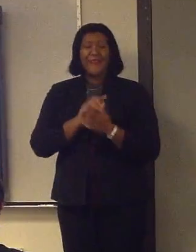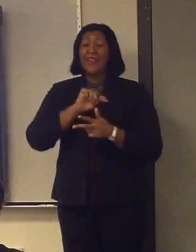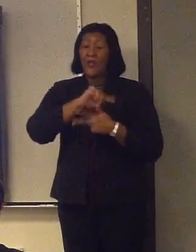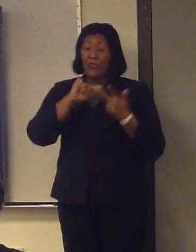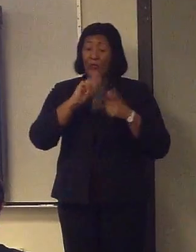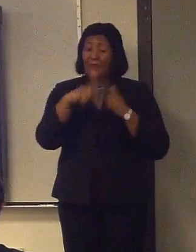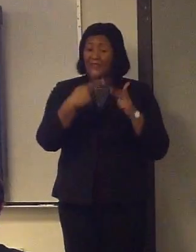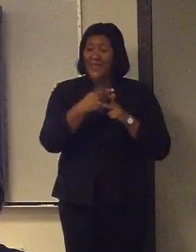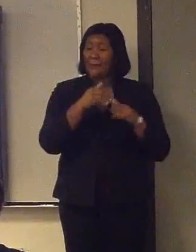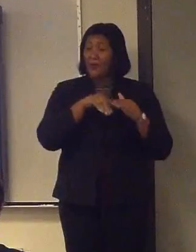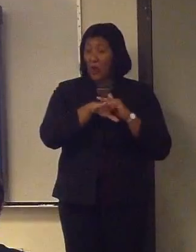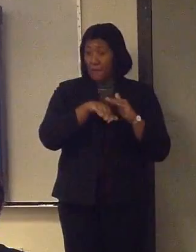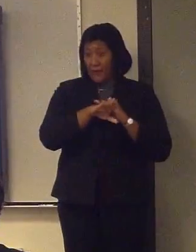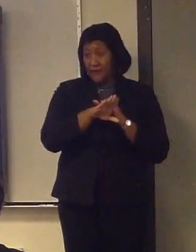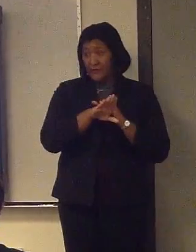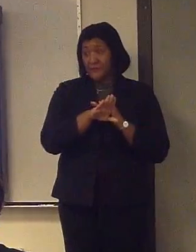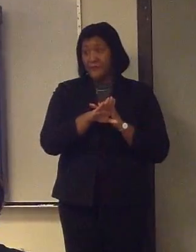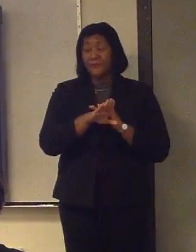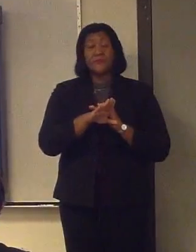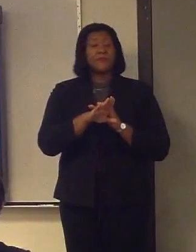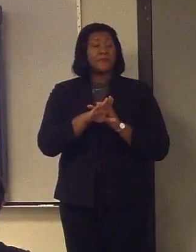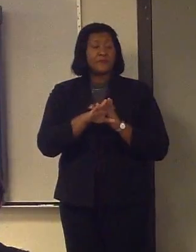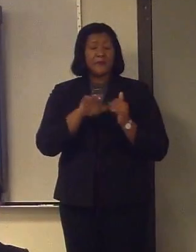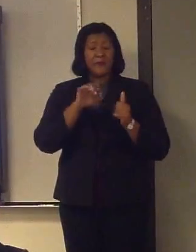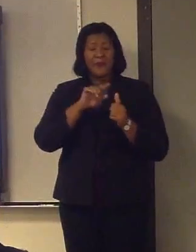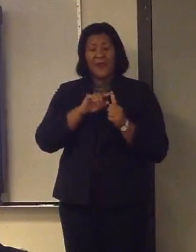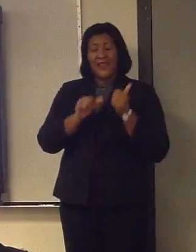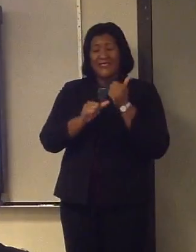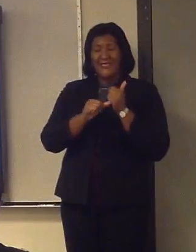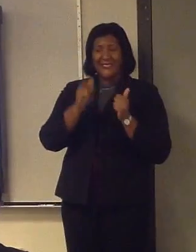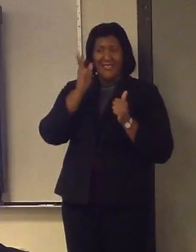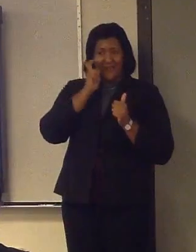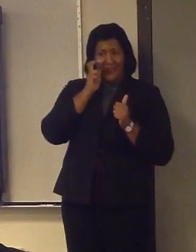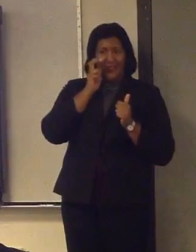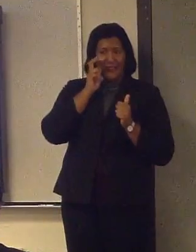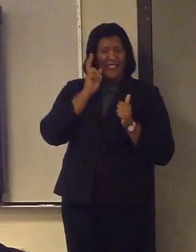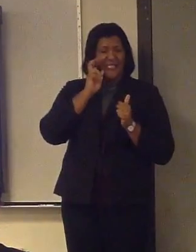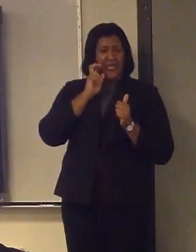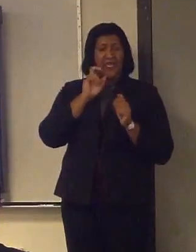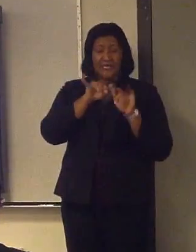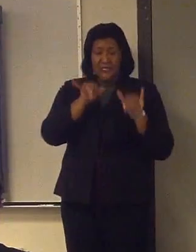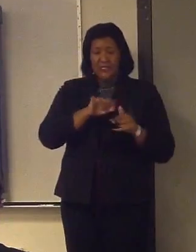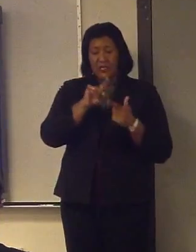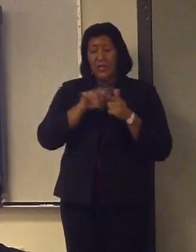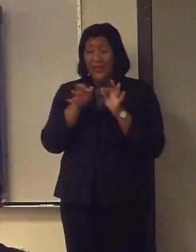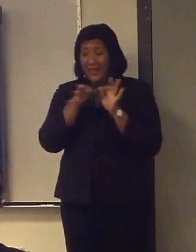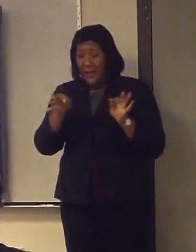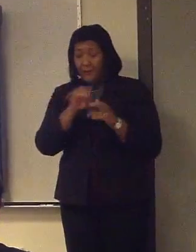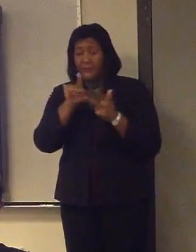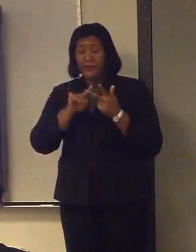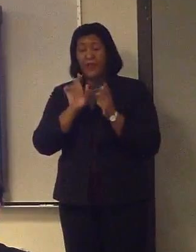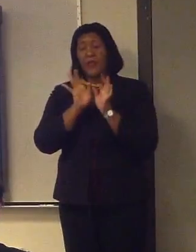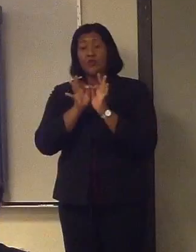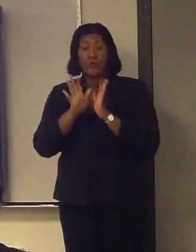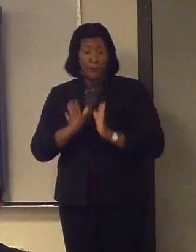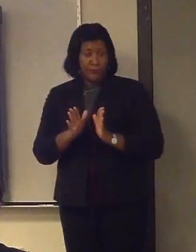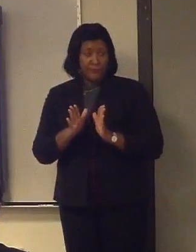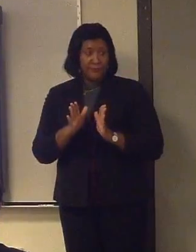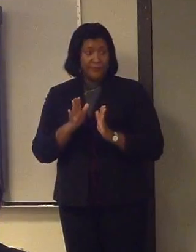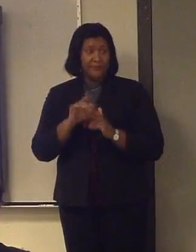of accommodations assistive listening systems, captioning, interpreters are the focus of